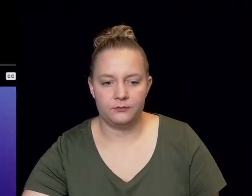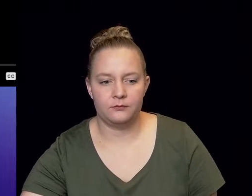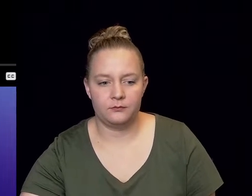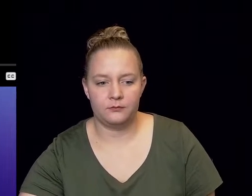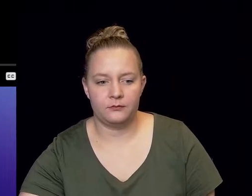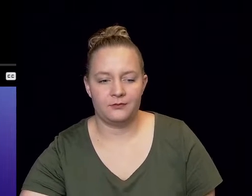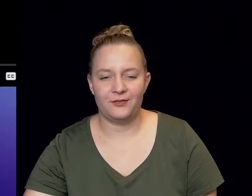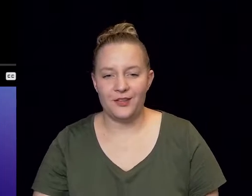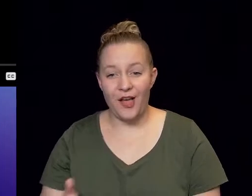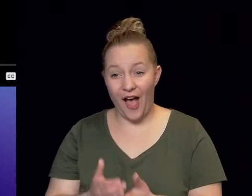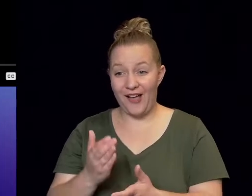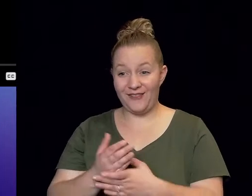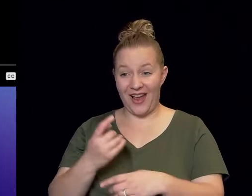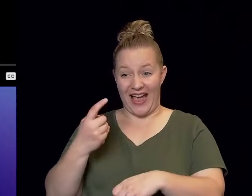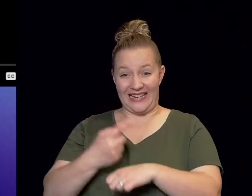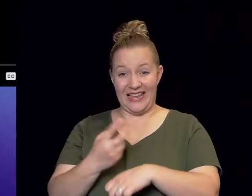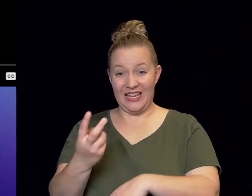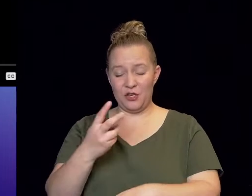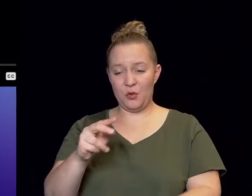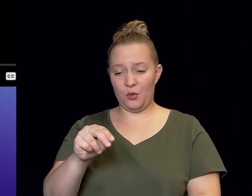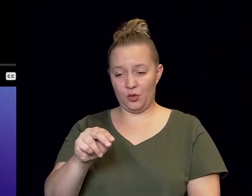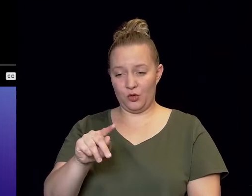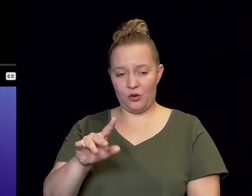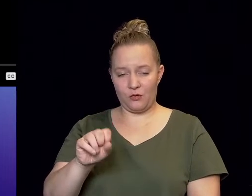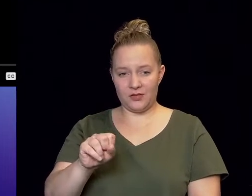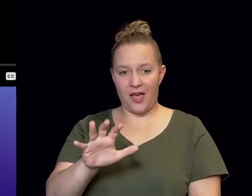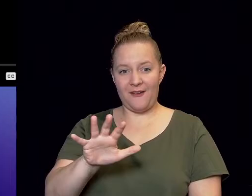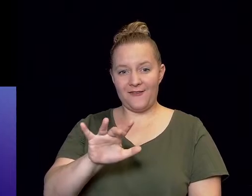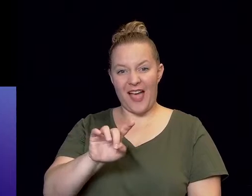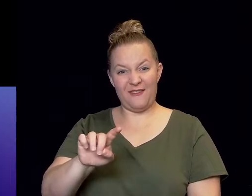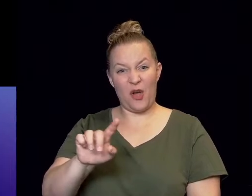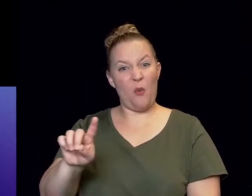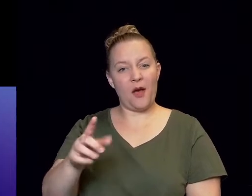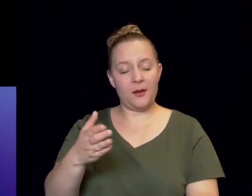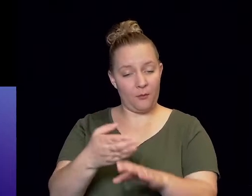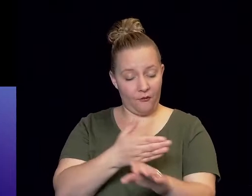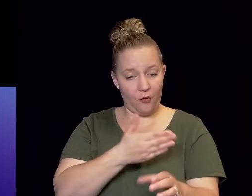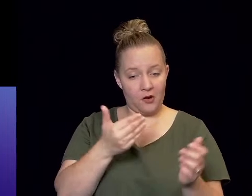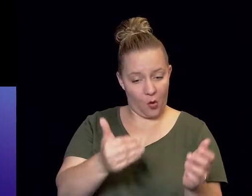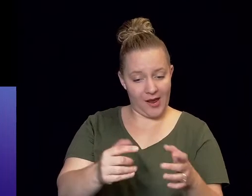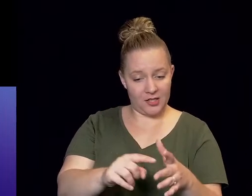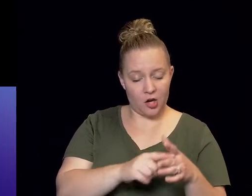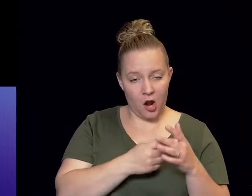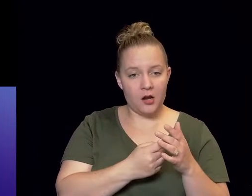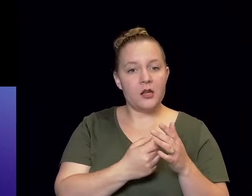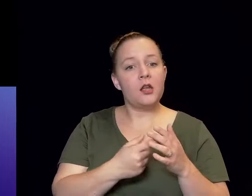All right! Day two notes 5-1. So before we get started at all, let's go ahead and look at